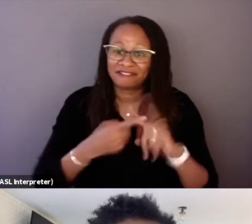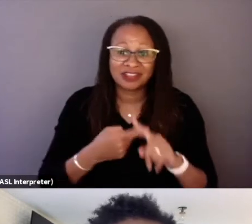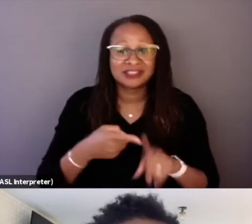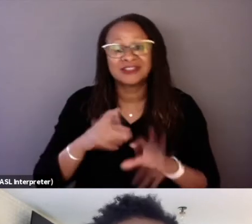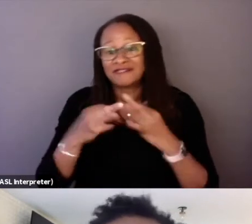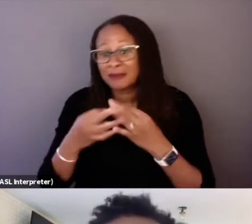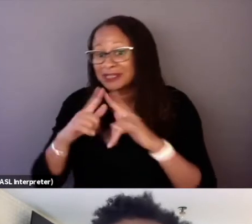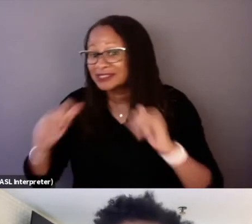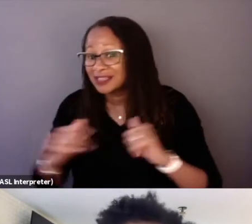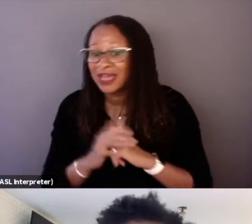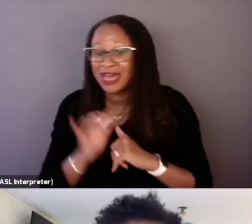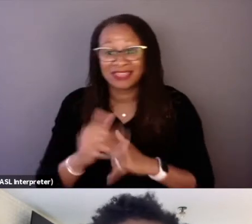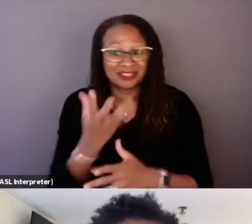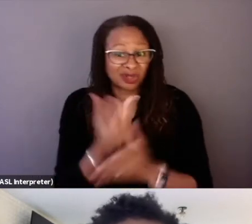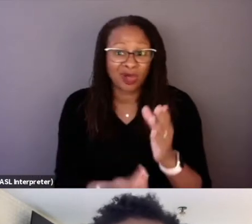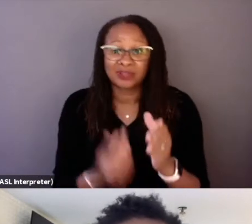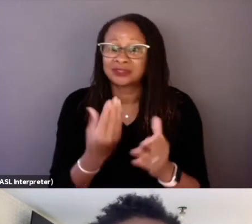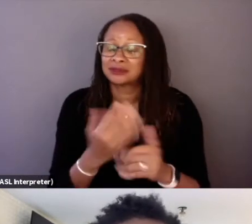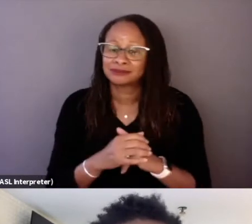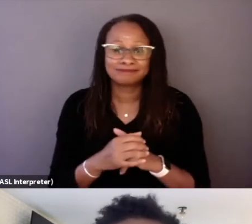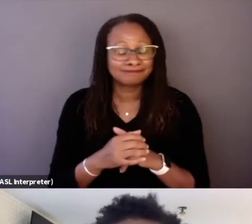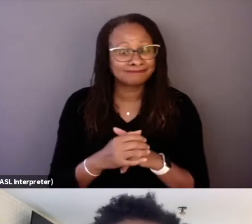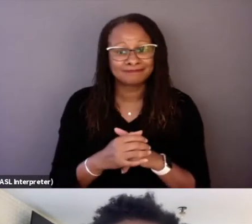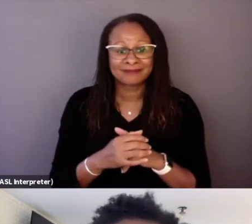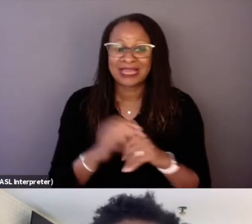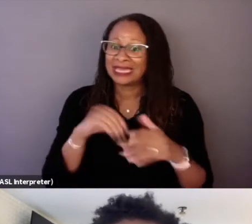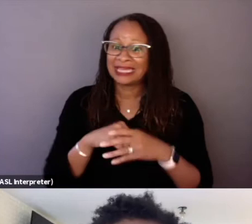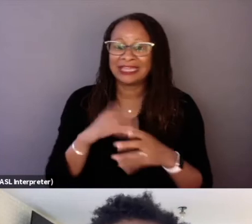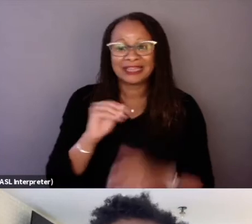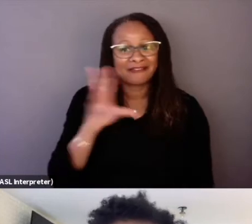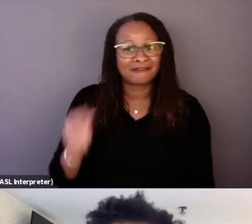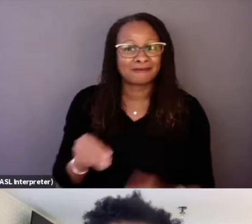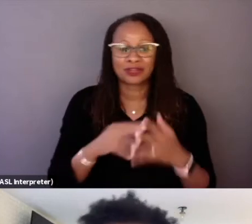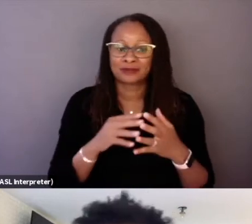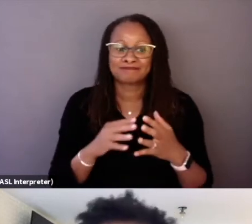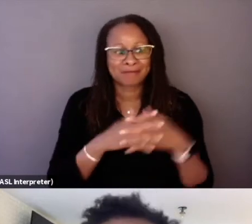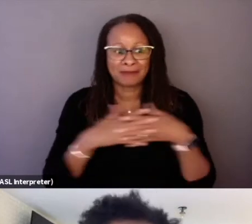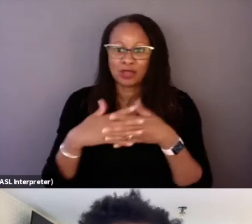Like, that's a loss that we, you know, in the African-American community, feel especially.